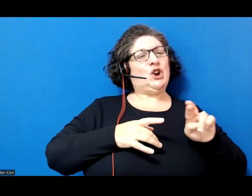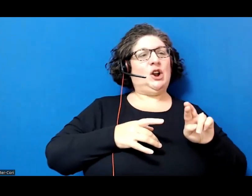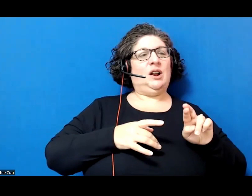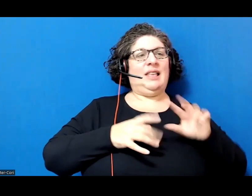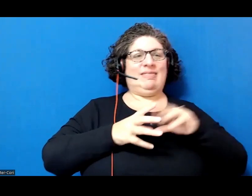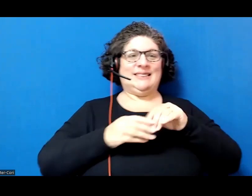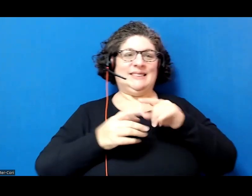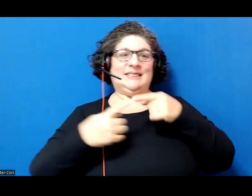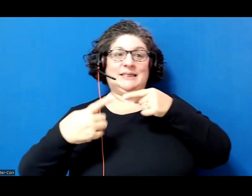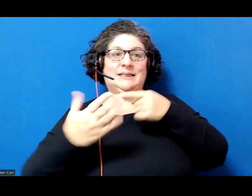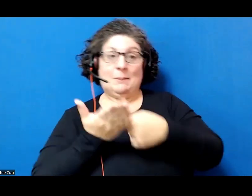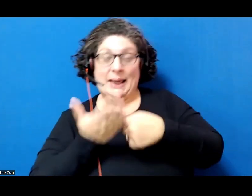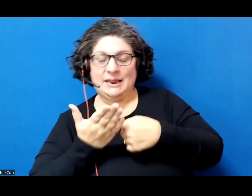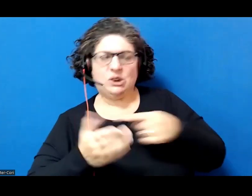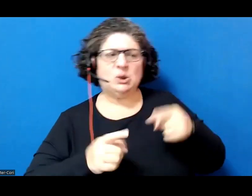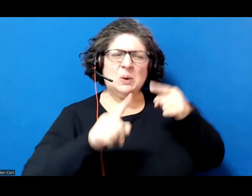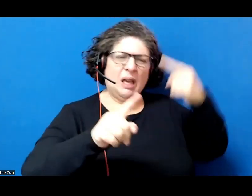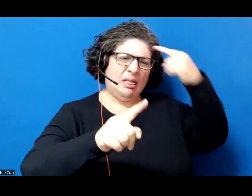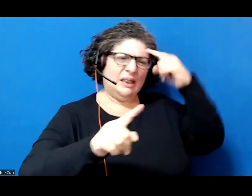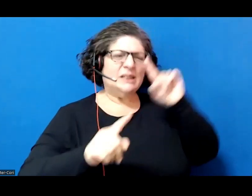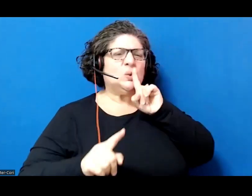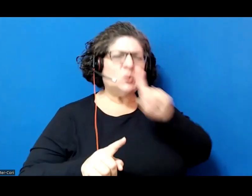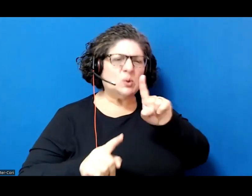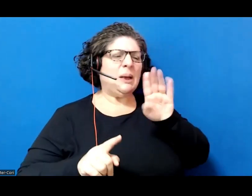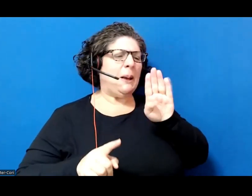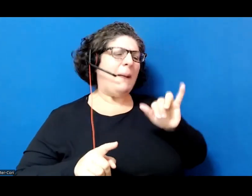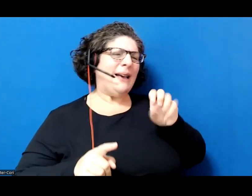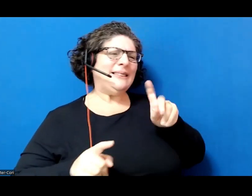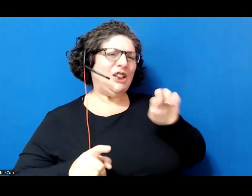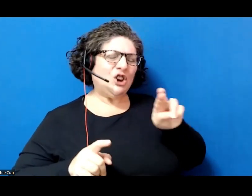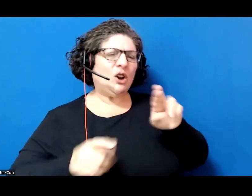So I wonder if you believe he's merely a bystander compared to FDR?